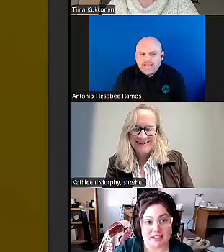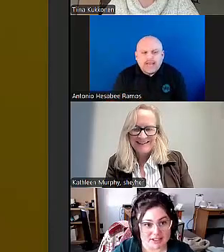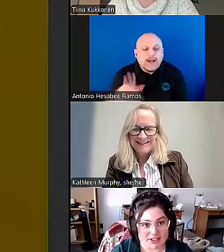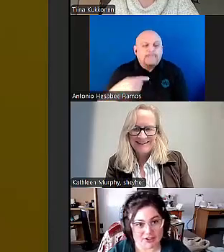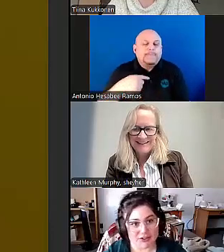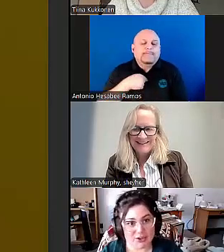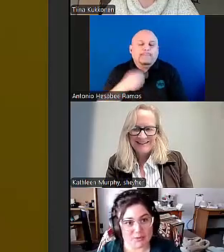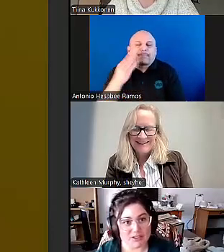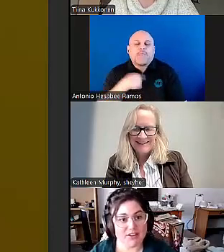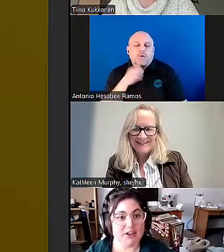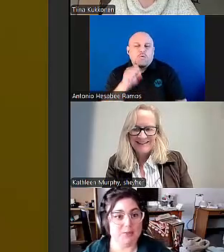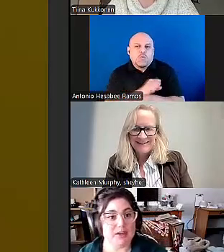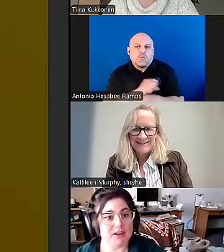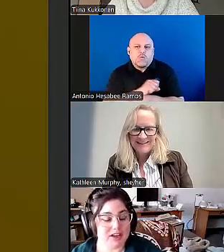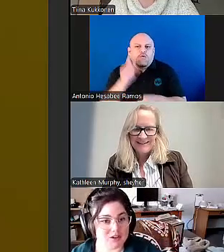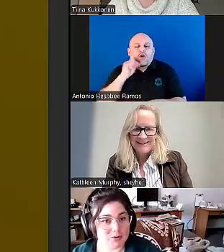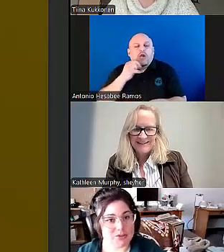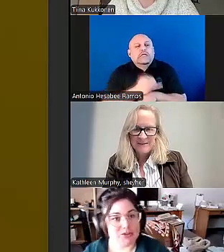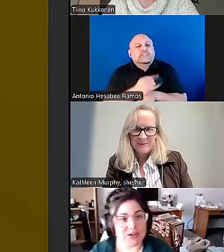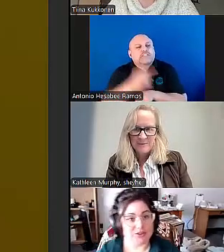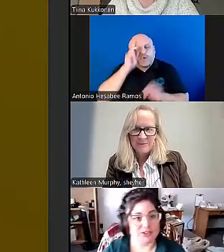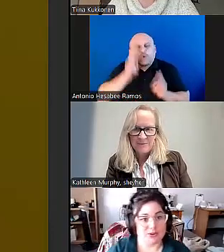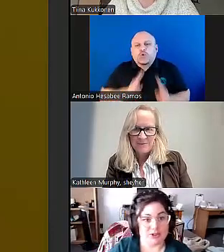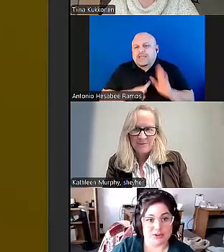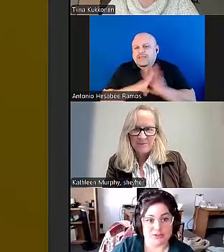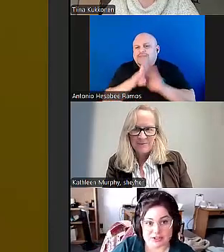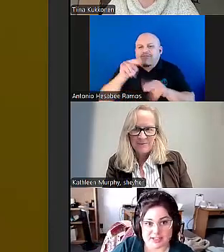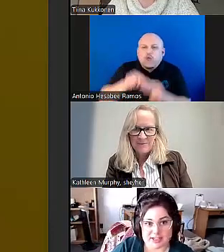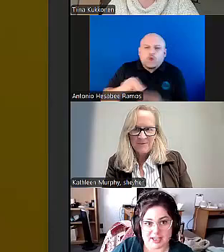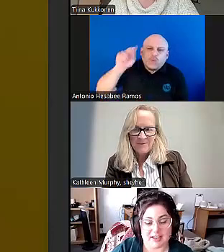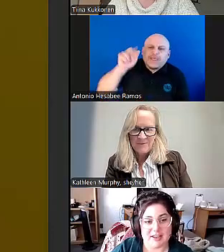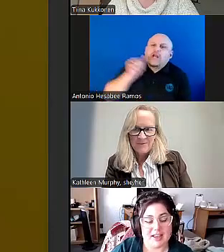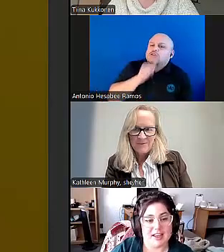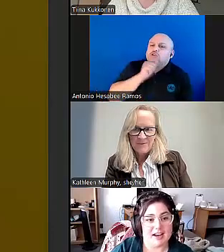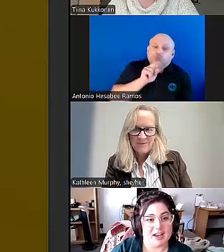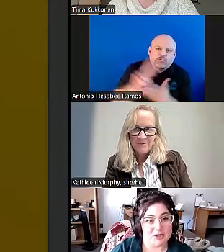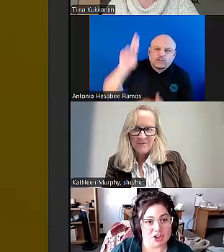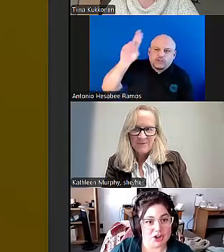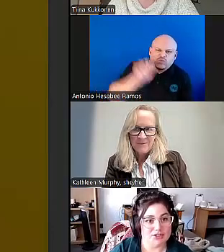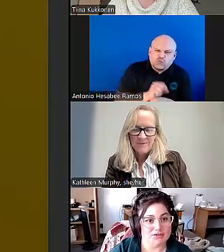Institute for Human Development at Northern Arizona University. And I'm in charge of